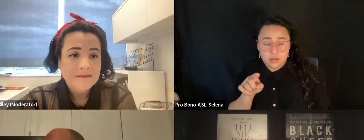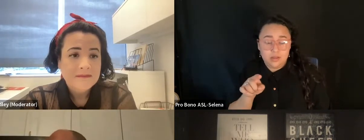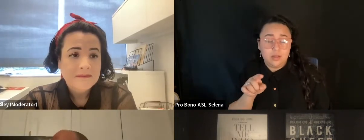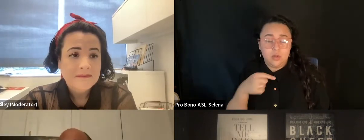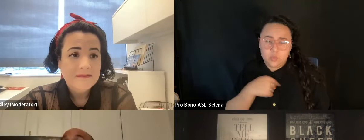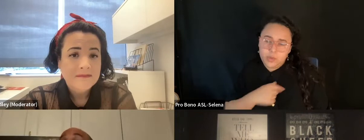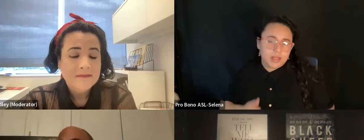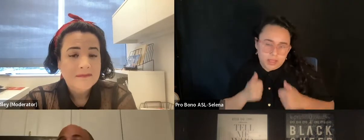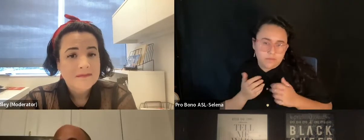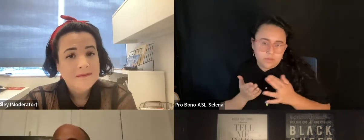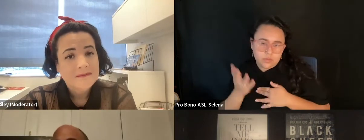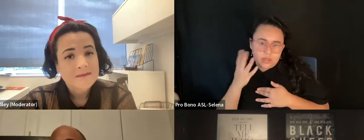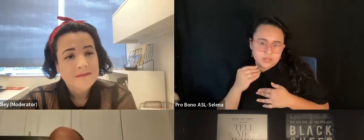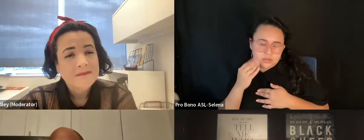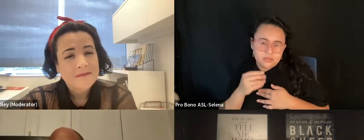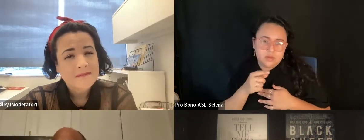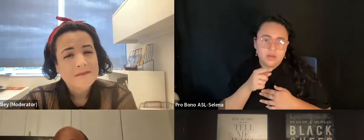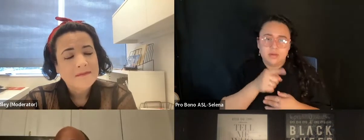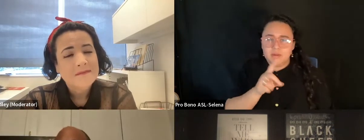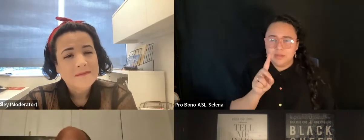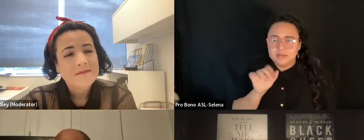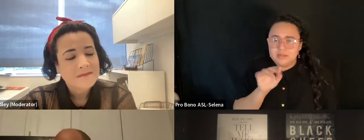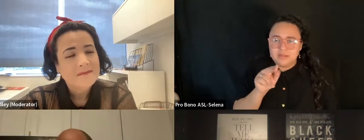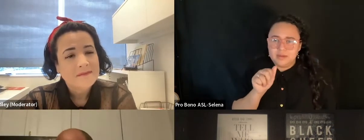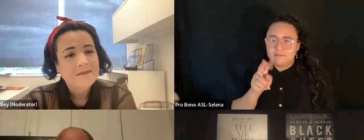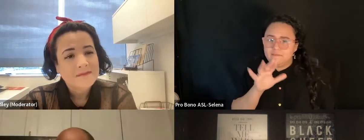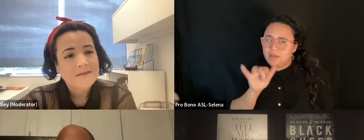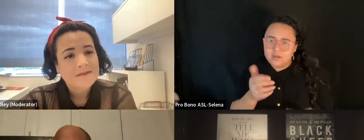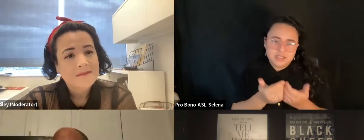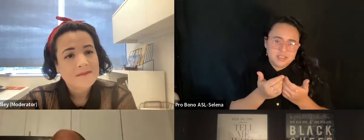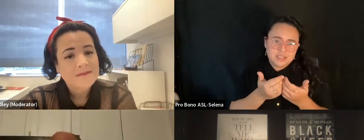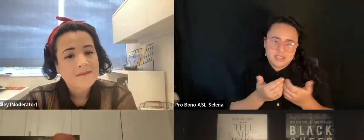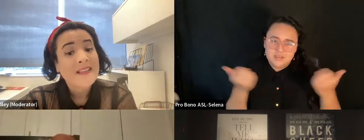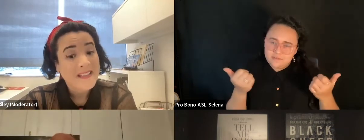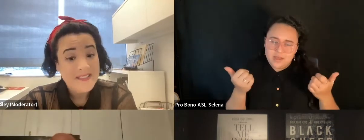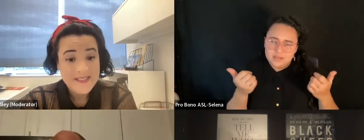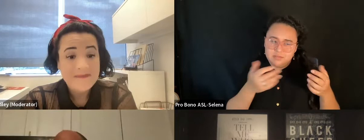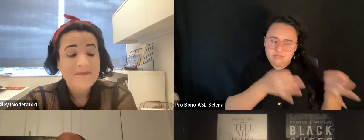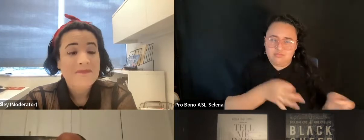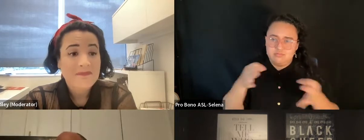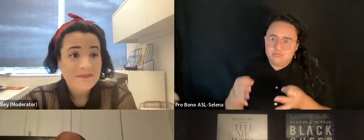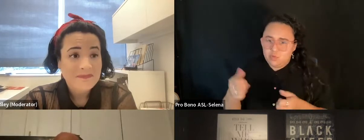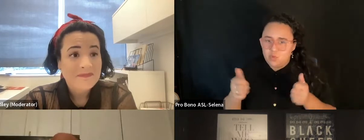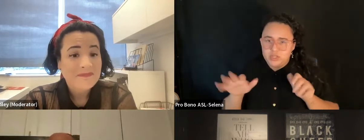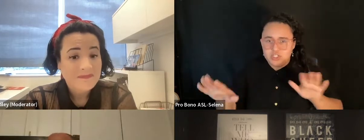Which was sometimes air brushed. She sort of, she's often presented as sort of a Saintly figure,